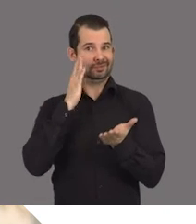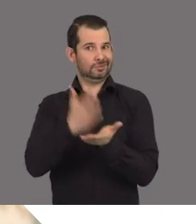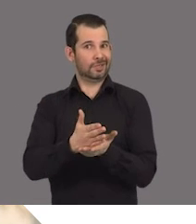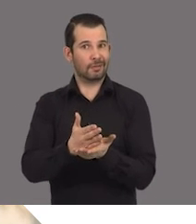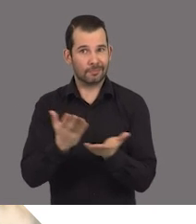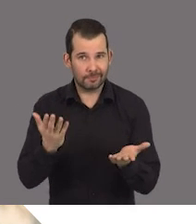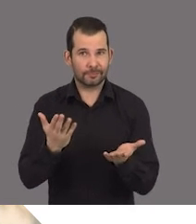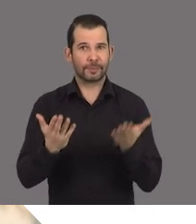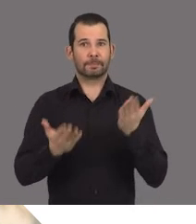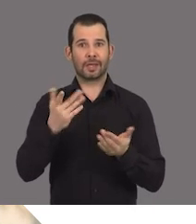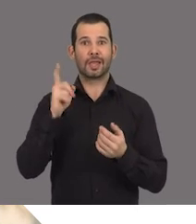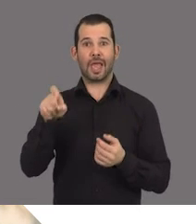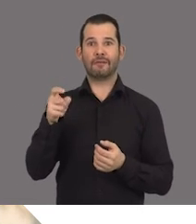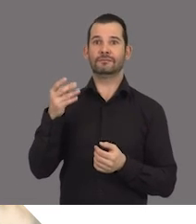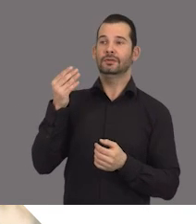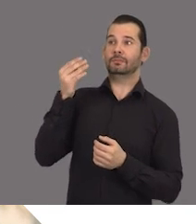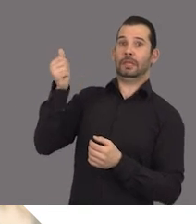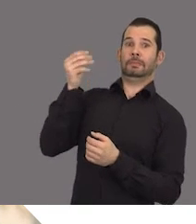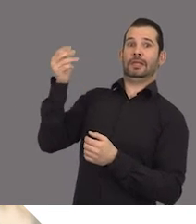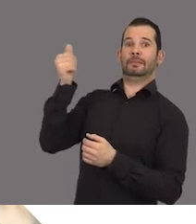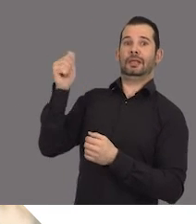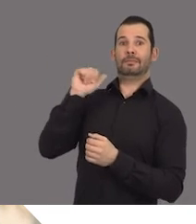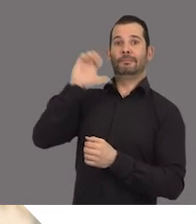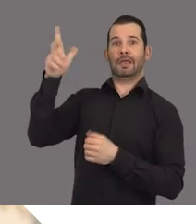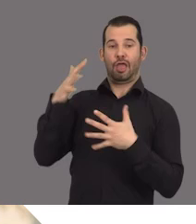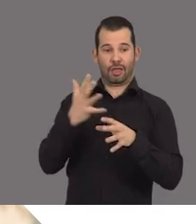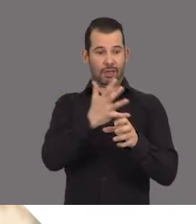and you may have to repay the payments you already received.